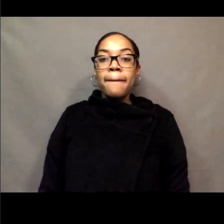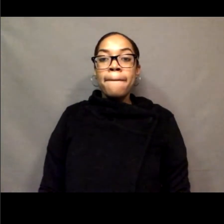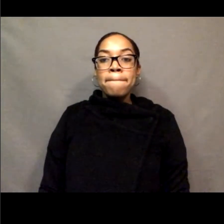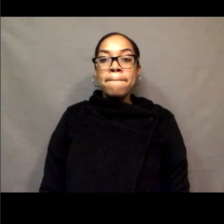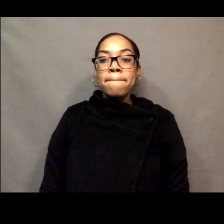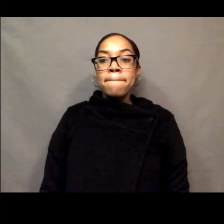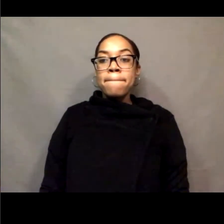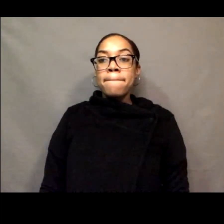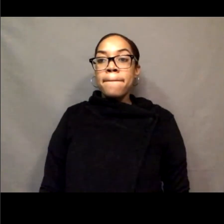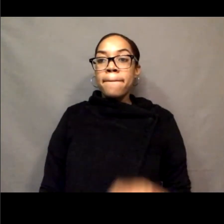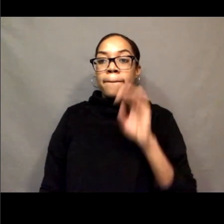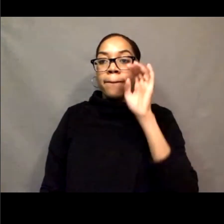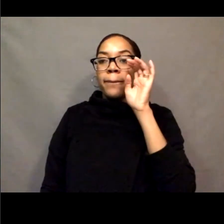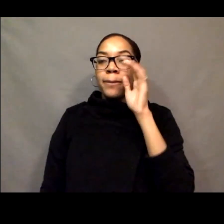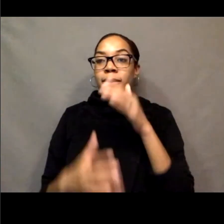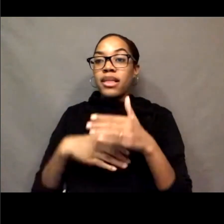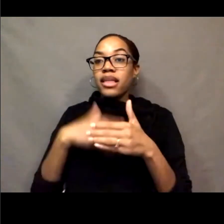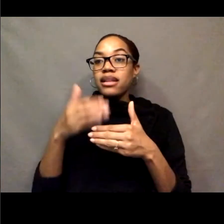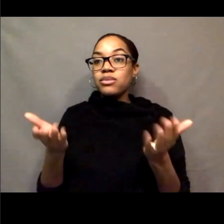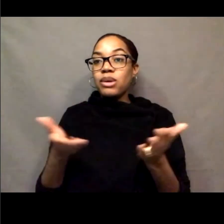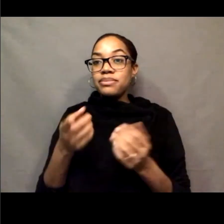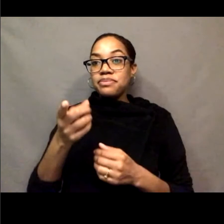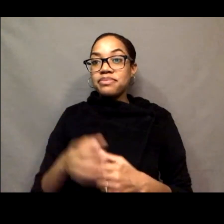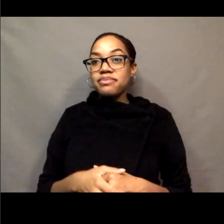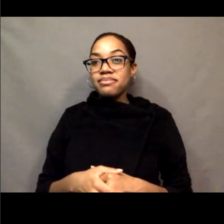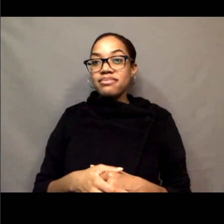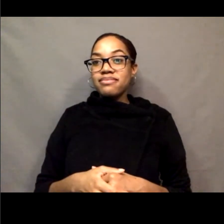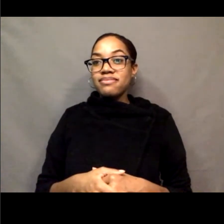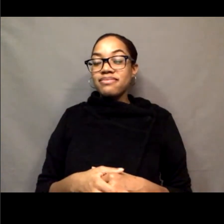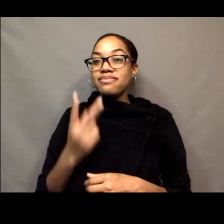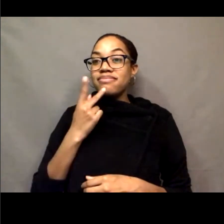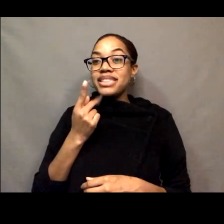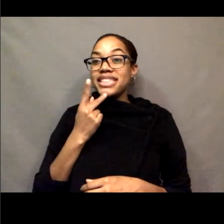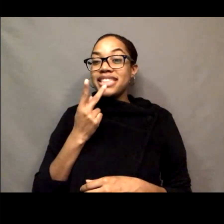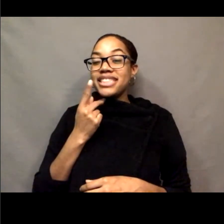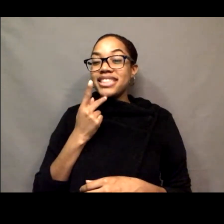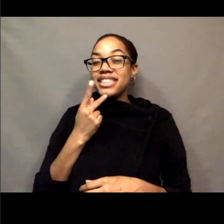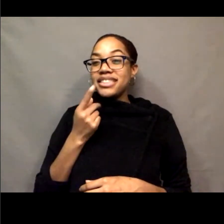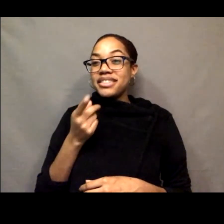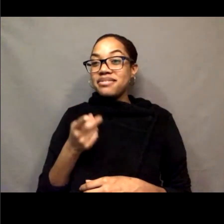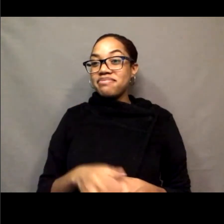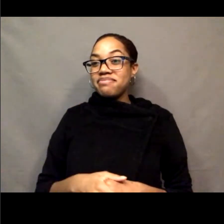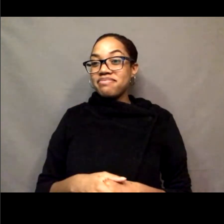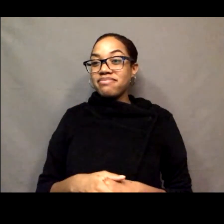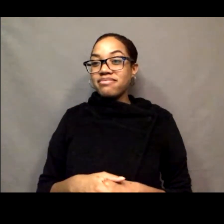Okay. So the next species is pink abalone. This is a pink abalone. They're a little less flat